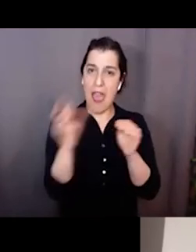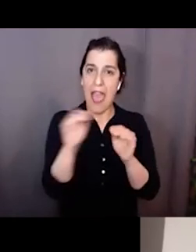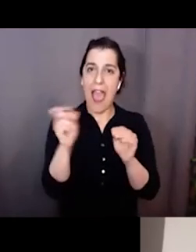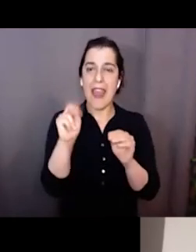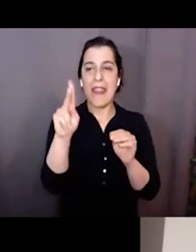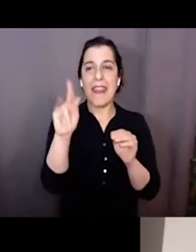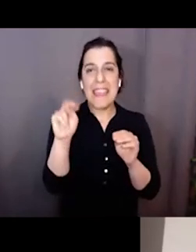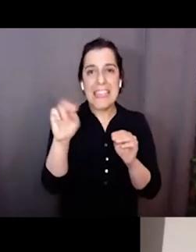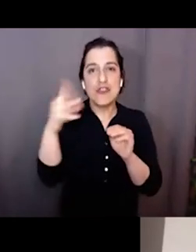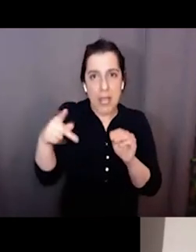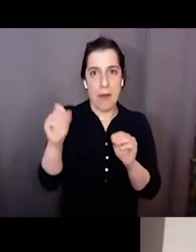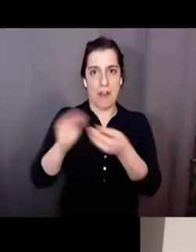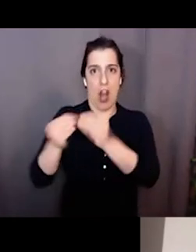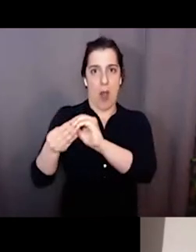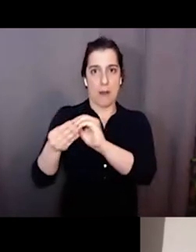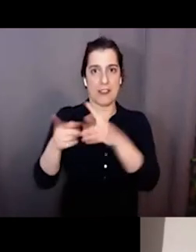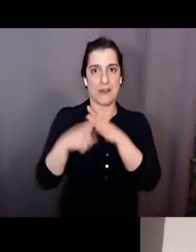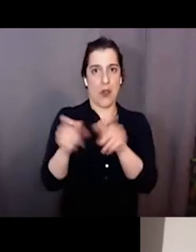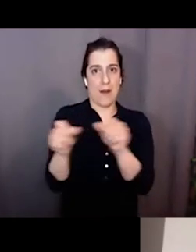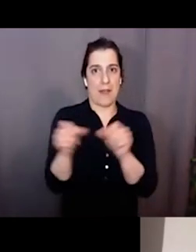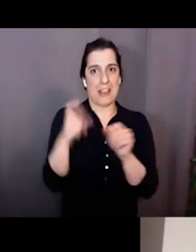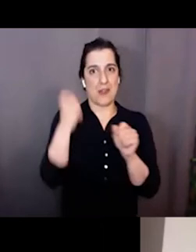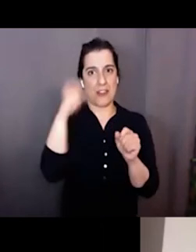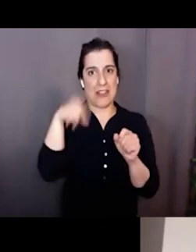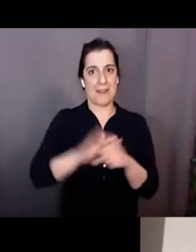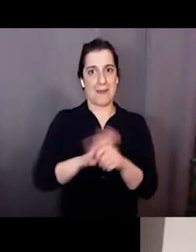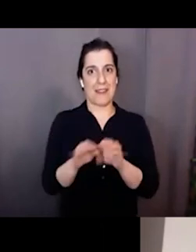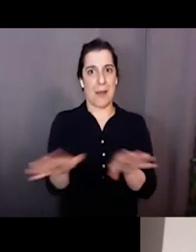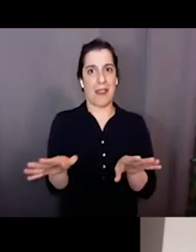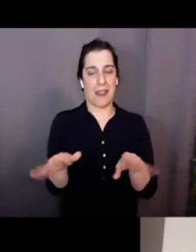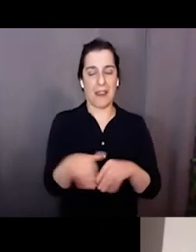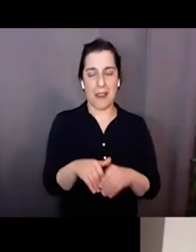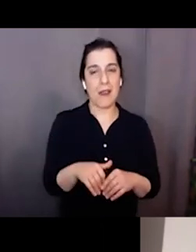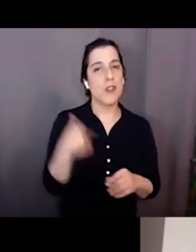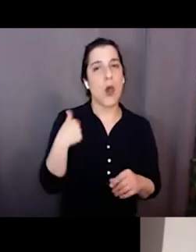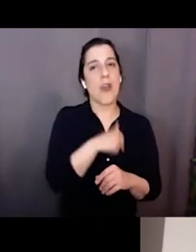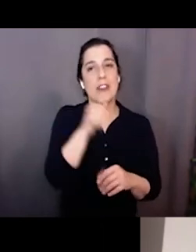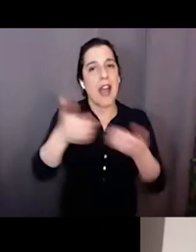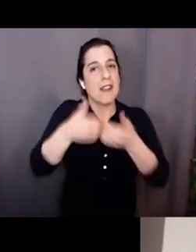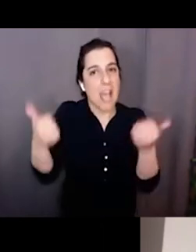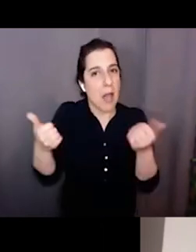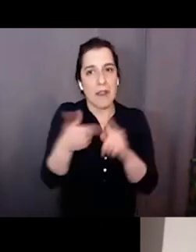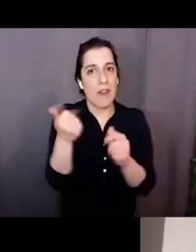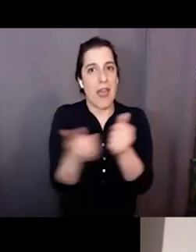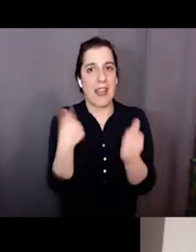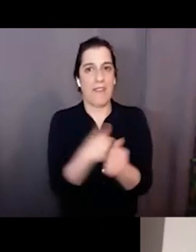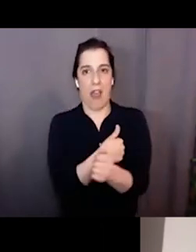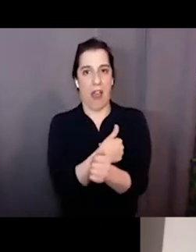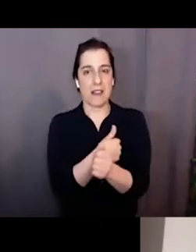And so we are not separate from any of us. And then what we do is impacting the future generation and then the animals,